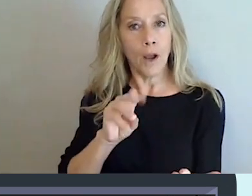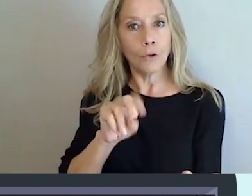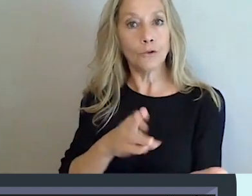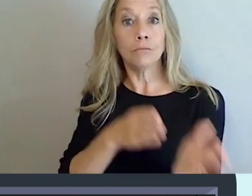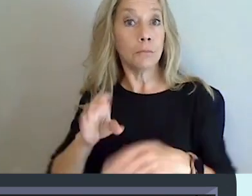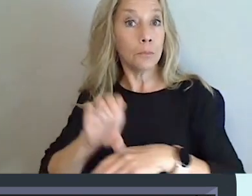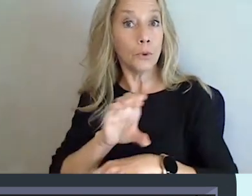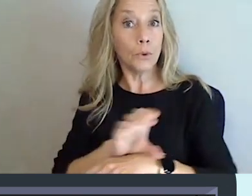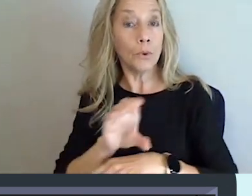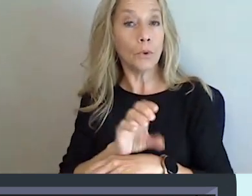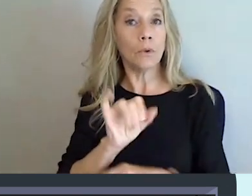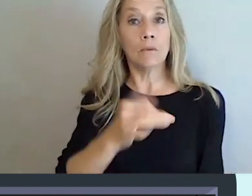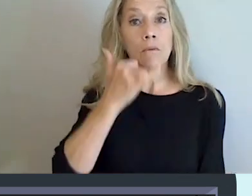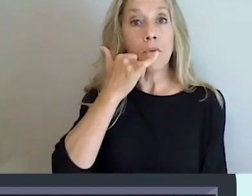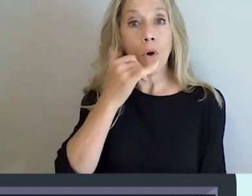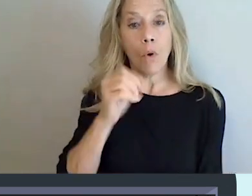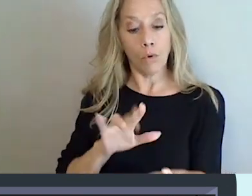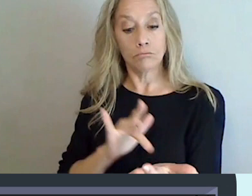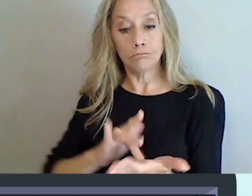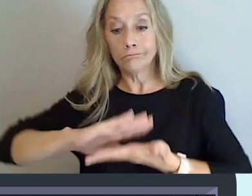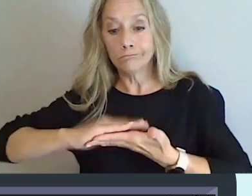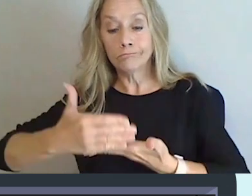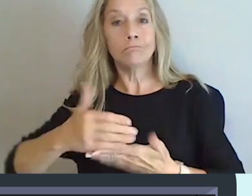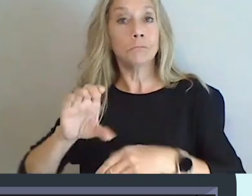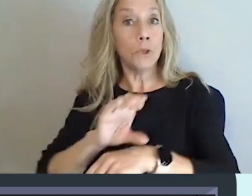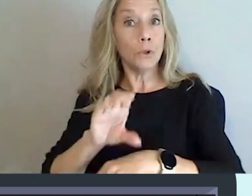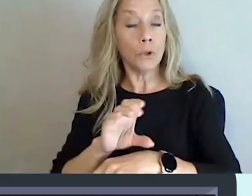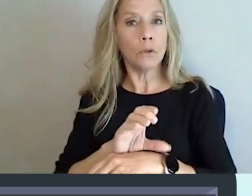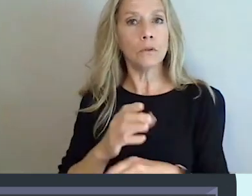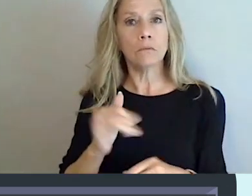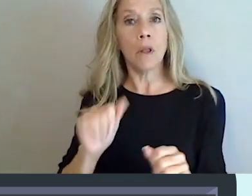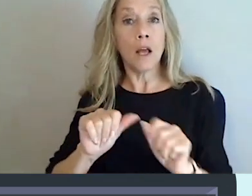If you use a phone or tablet to complete your renewal, know that some of the examples in